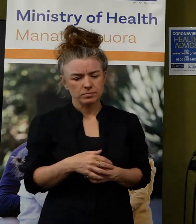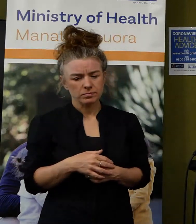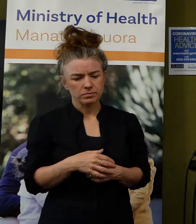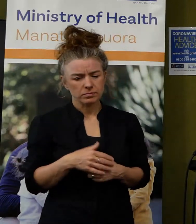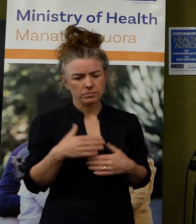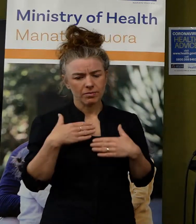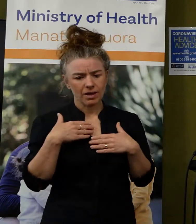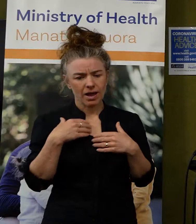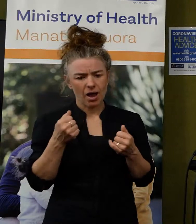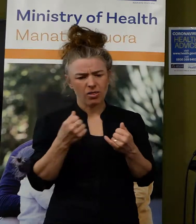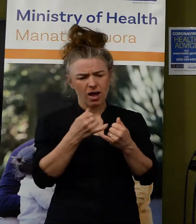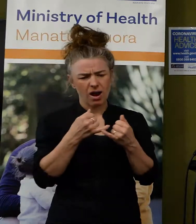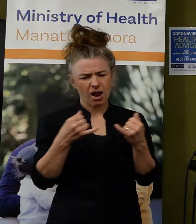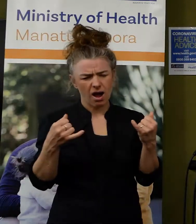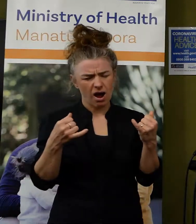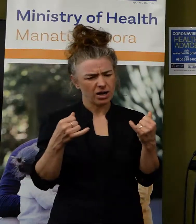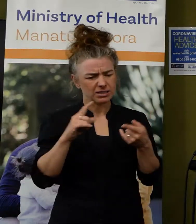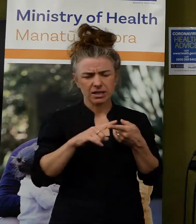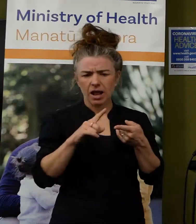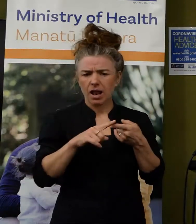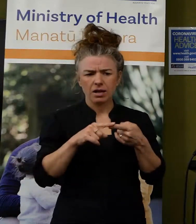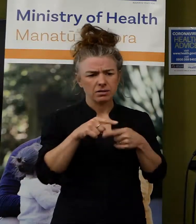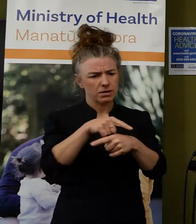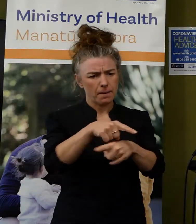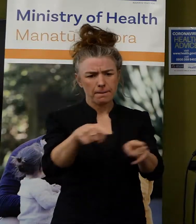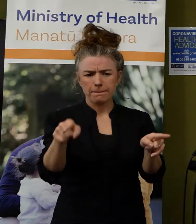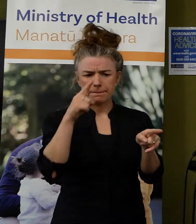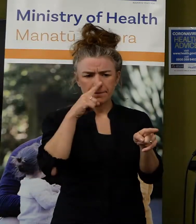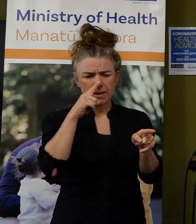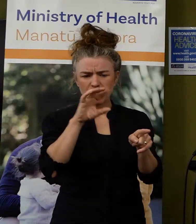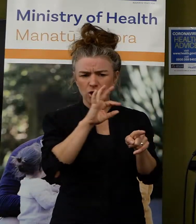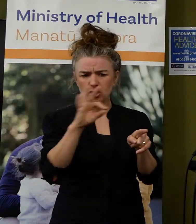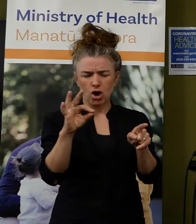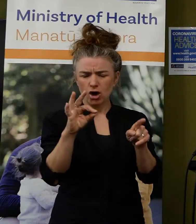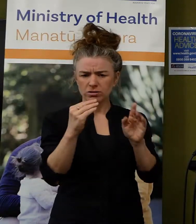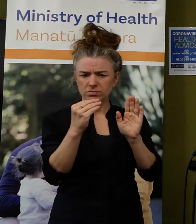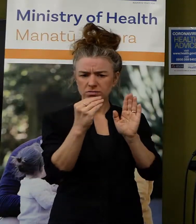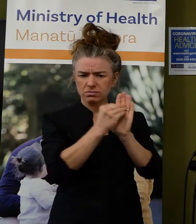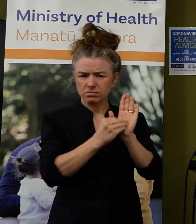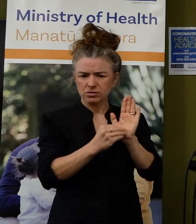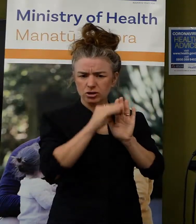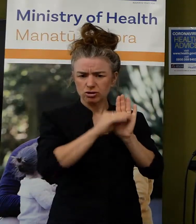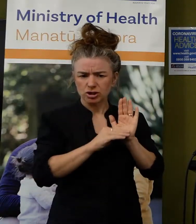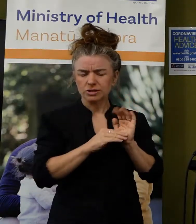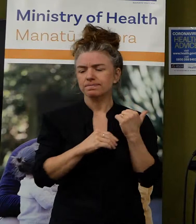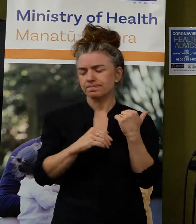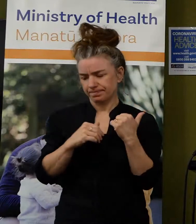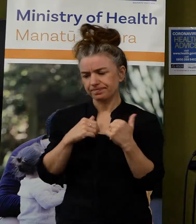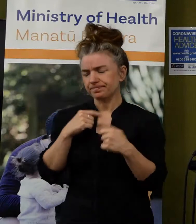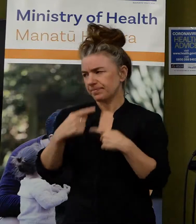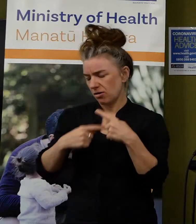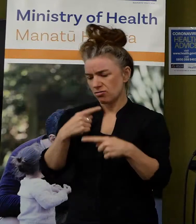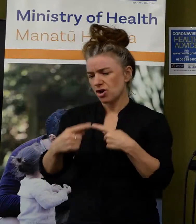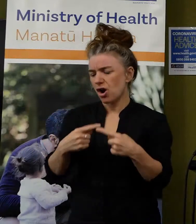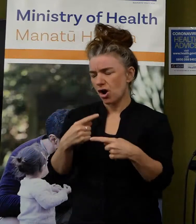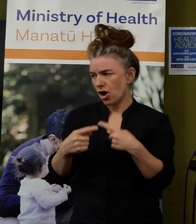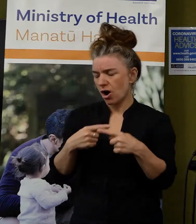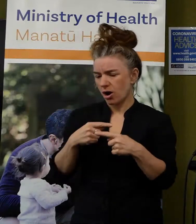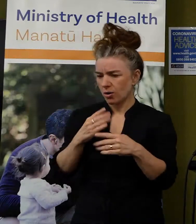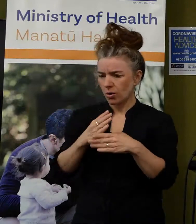still haven't been contacted? Yeah, there was . Yes, continued efforts. And again, I don't have the exact number.